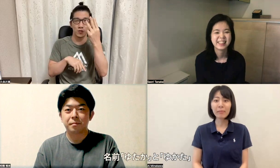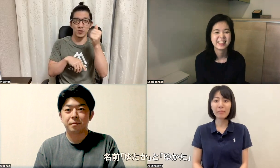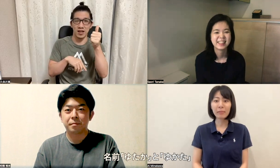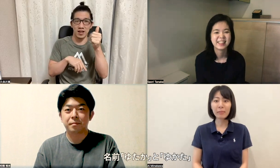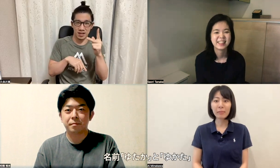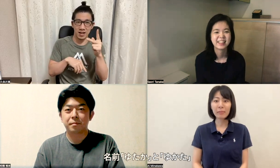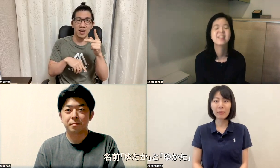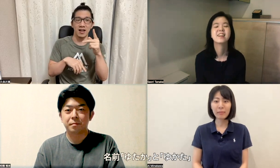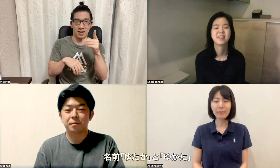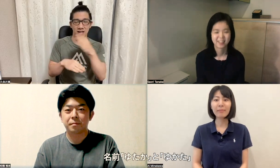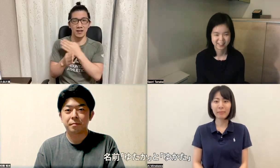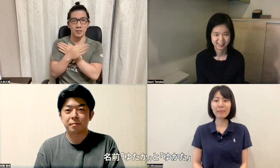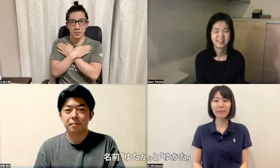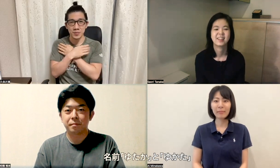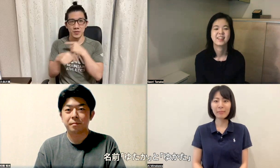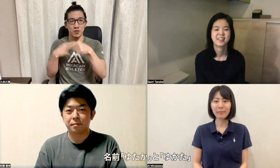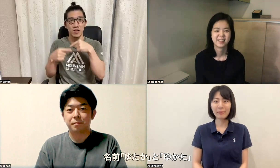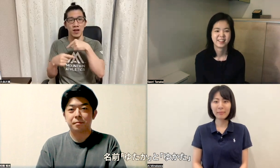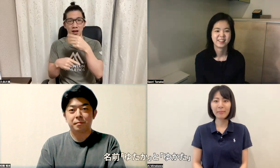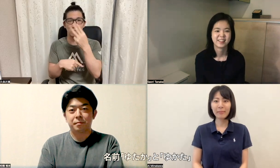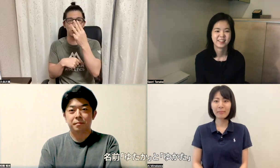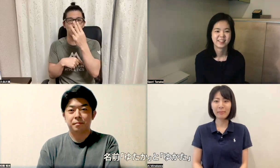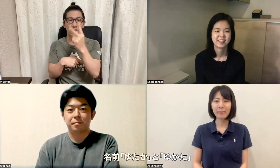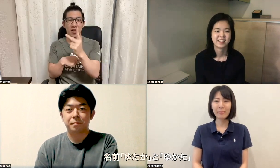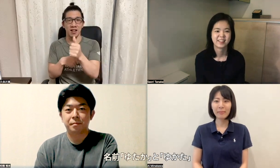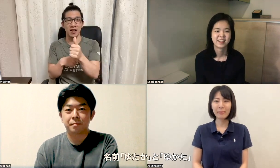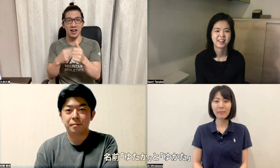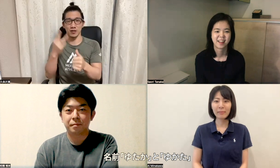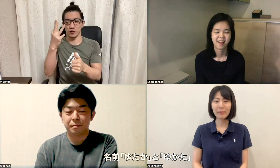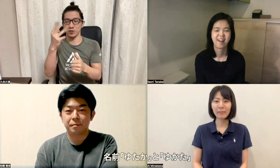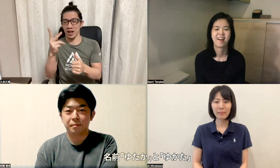The shape of the mouth when pronouncing the names,